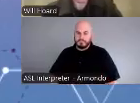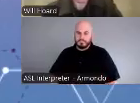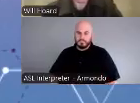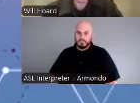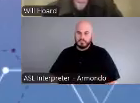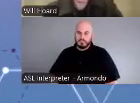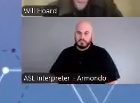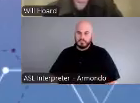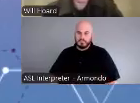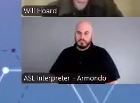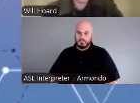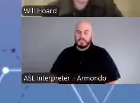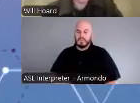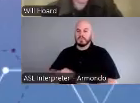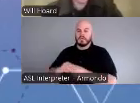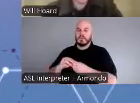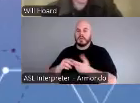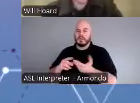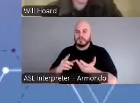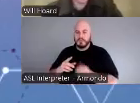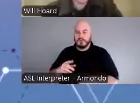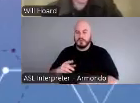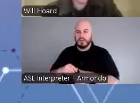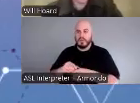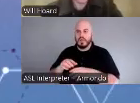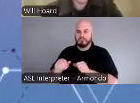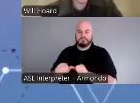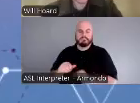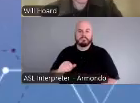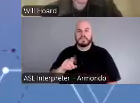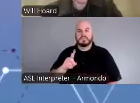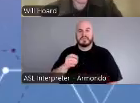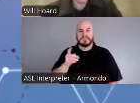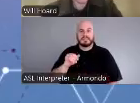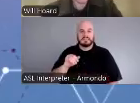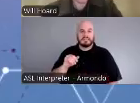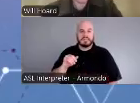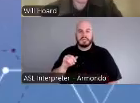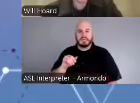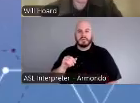So dignity of risk is basically where